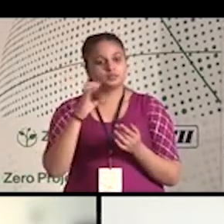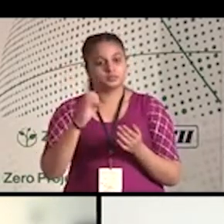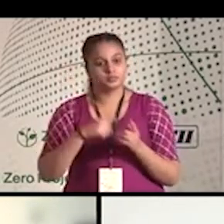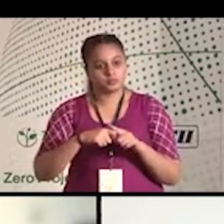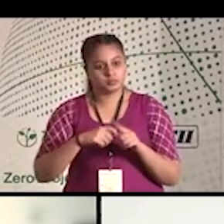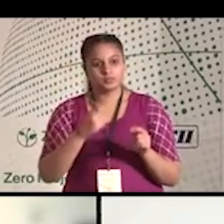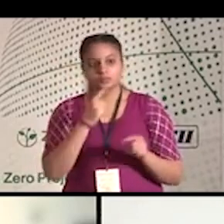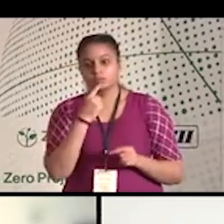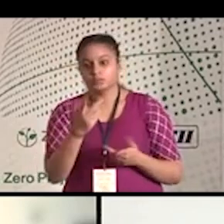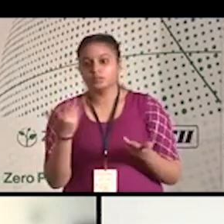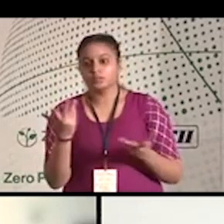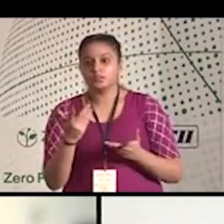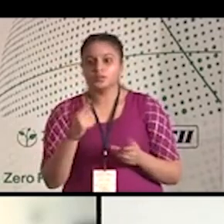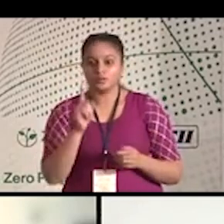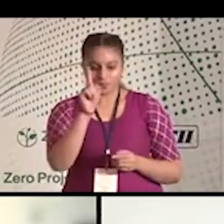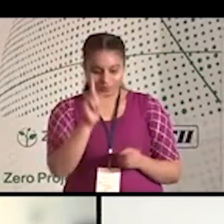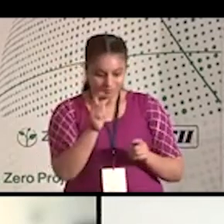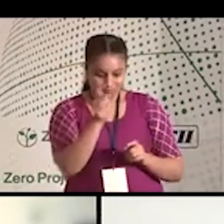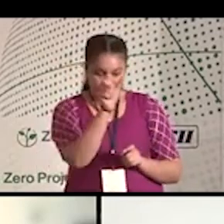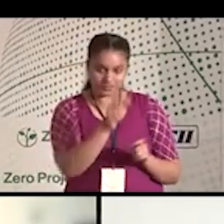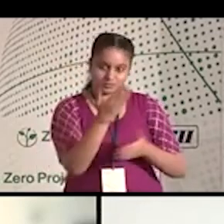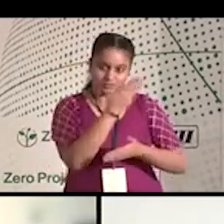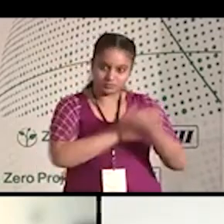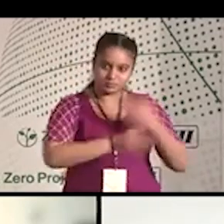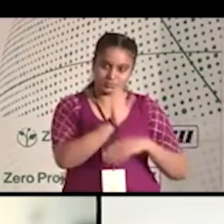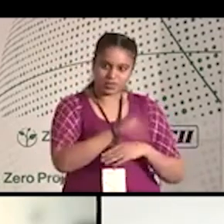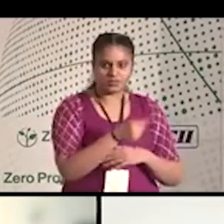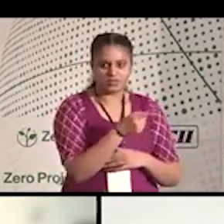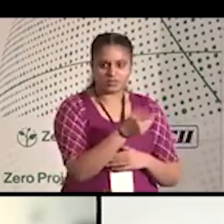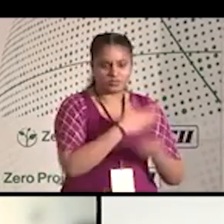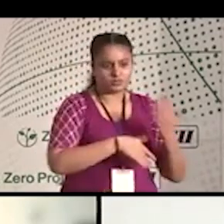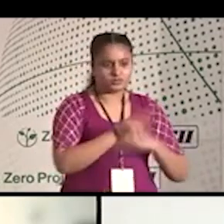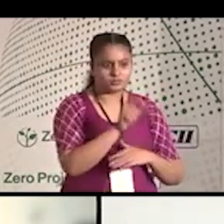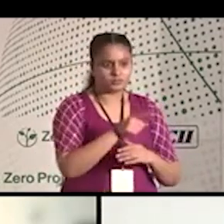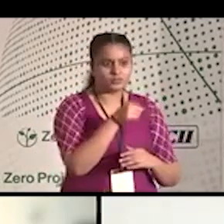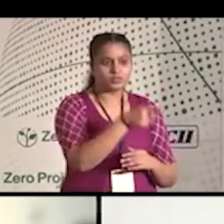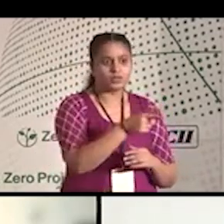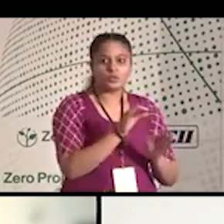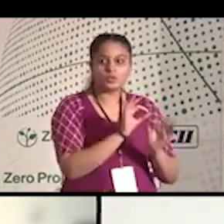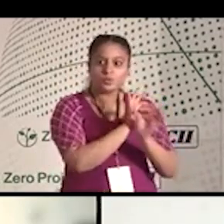with disability is at workplace, is he or ready to sustain that?